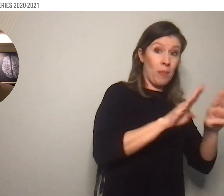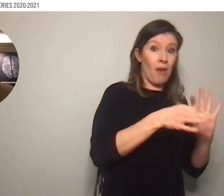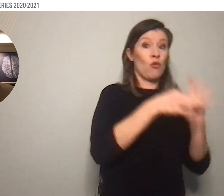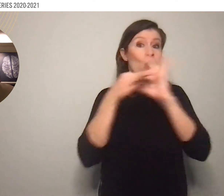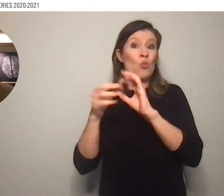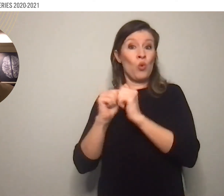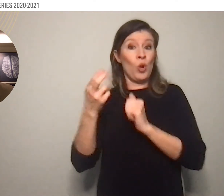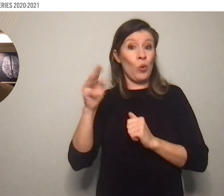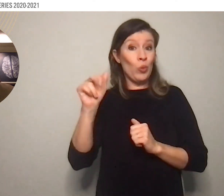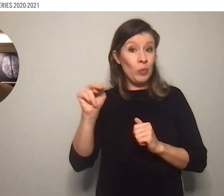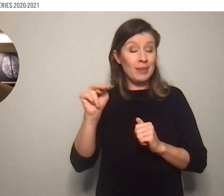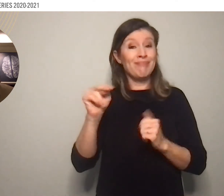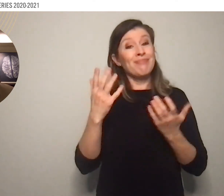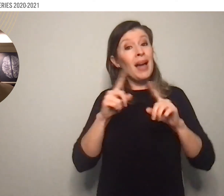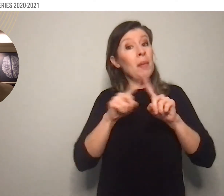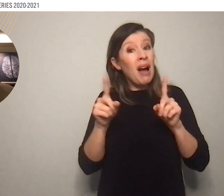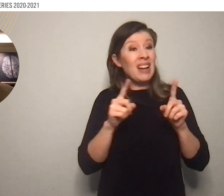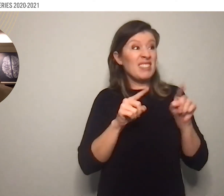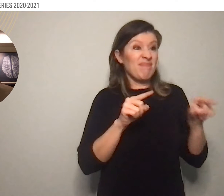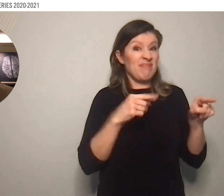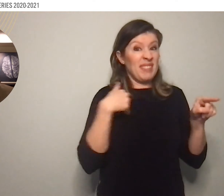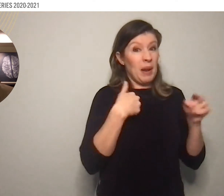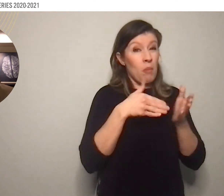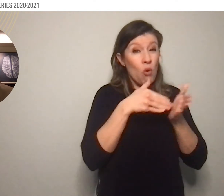But at the same time, animal models are the only way often to truly understand